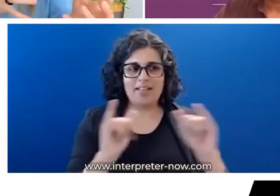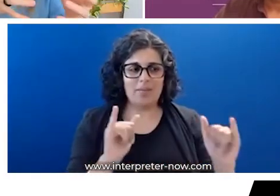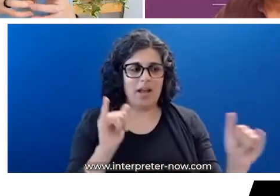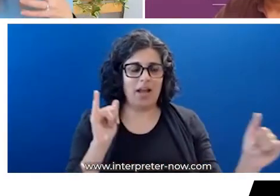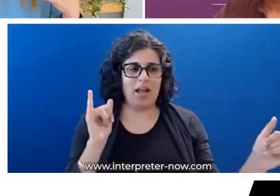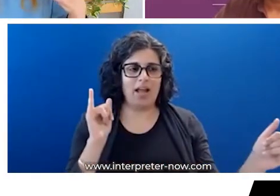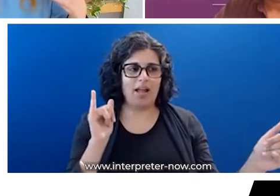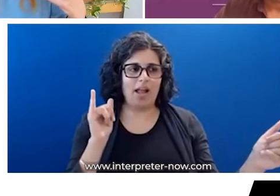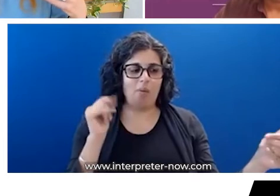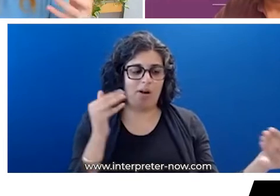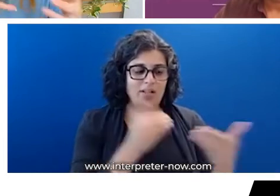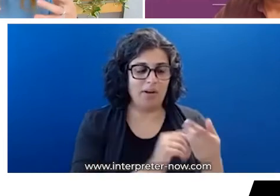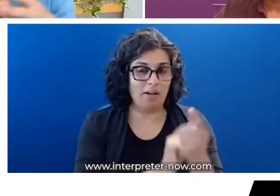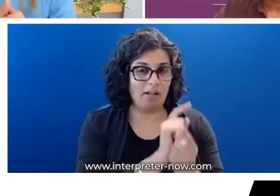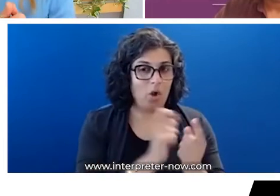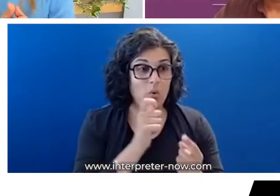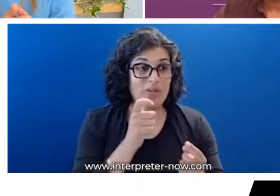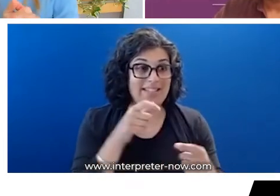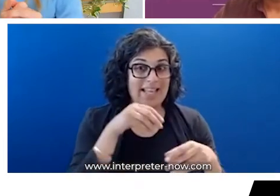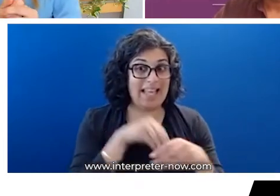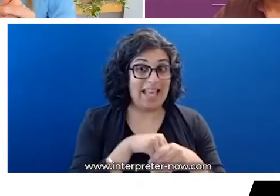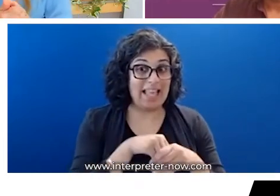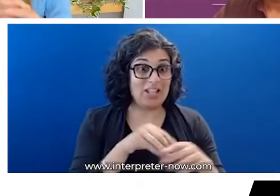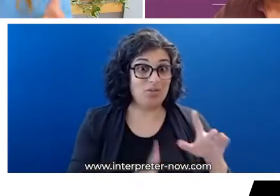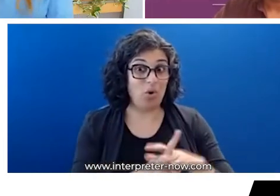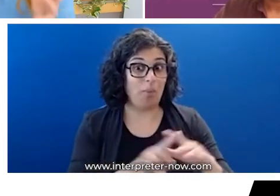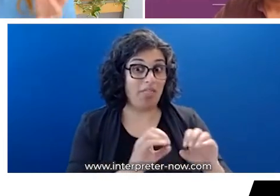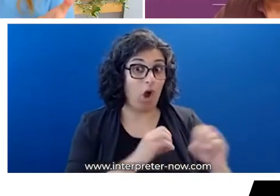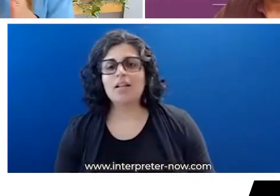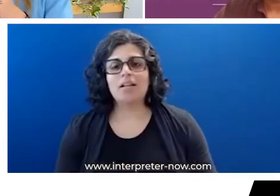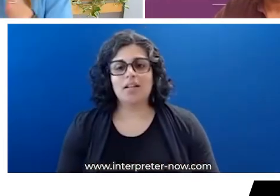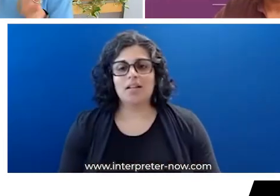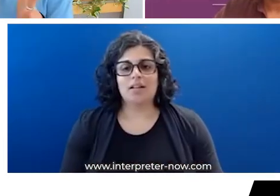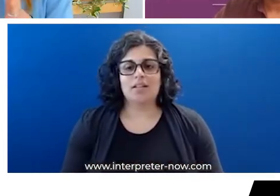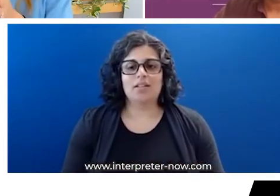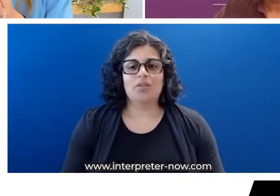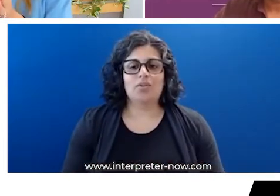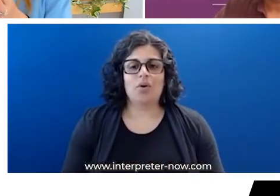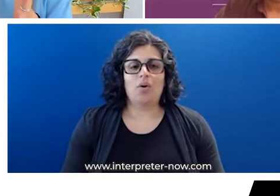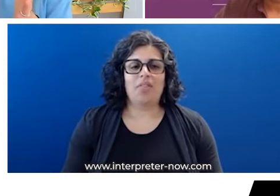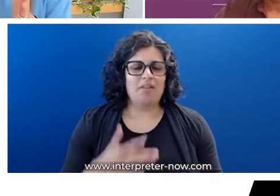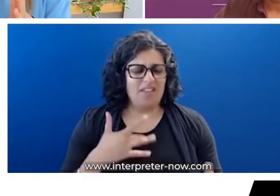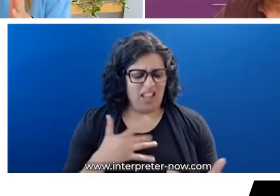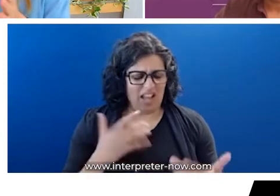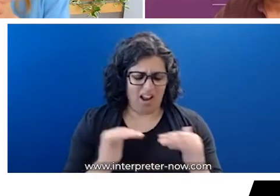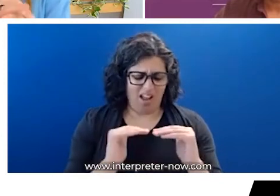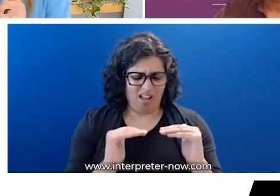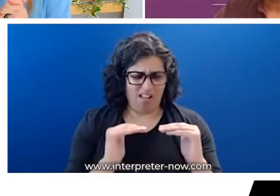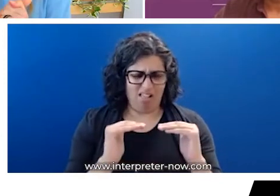in the office versus who is not. As a result, there's a disconnect and kind of a lack of communication for people outside